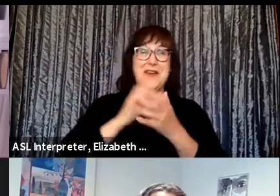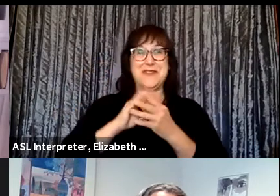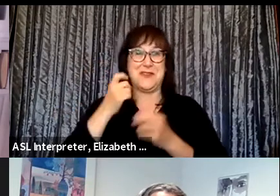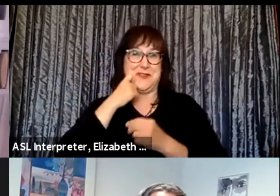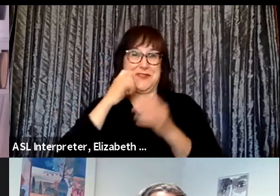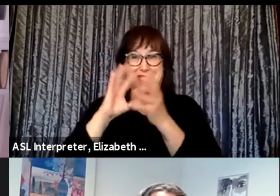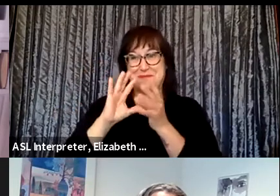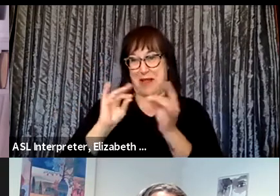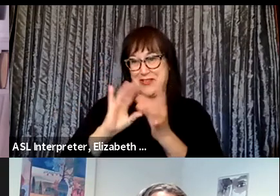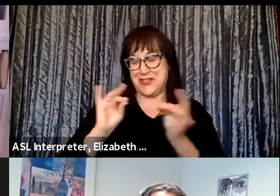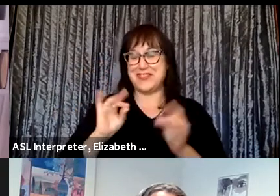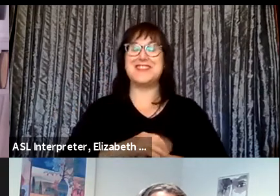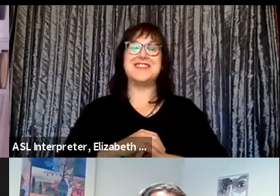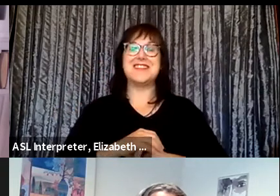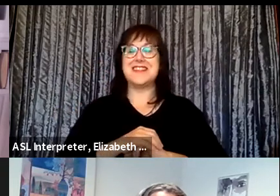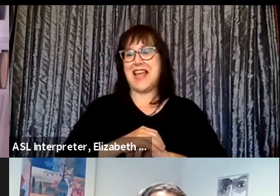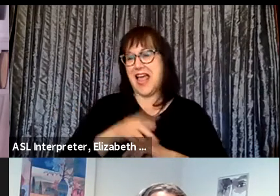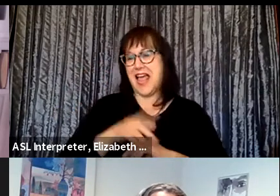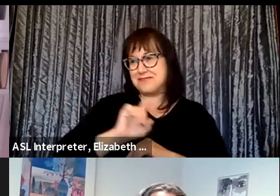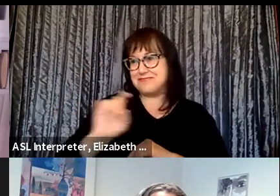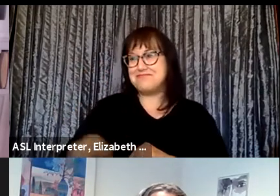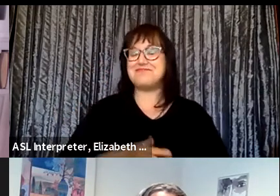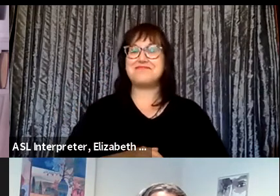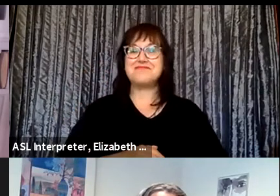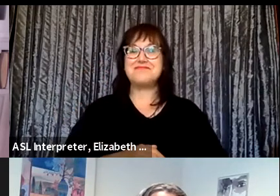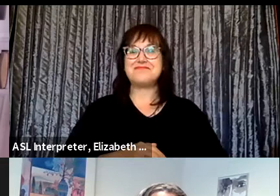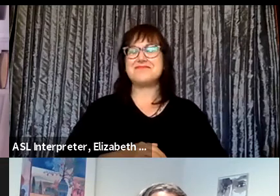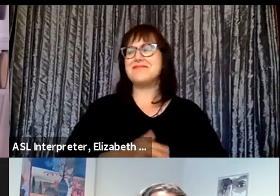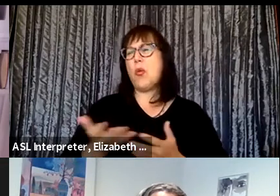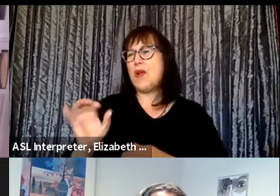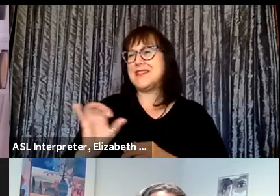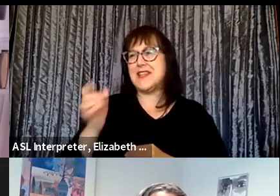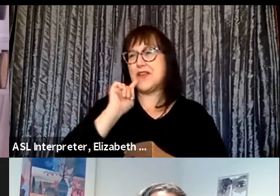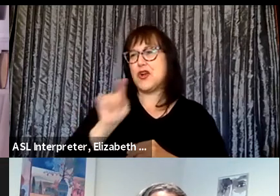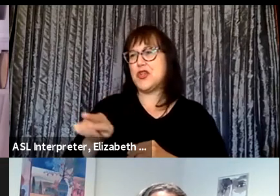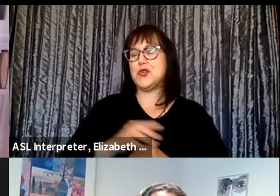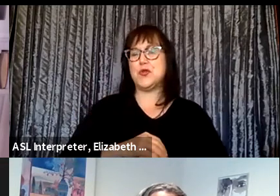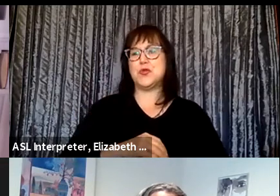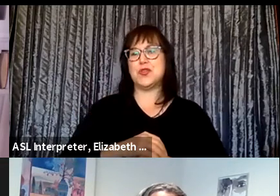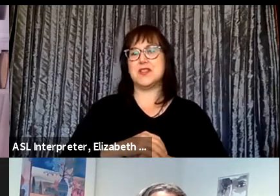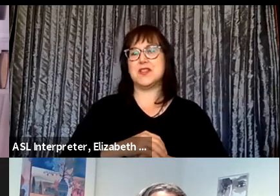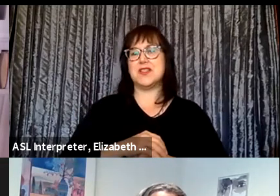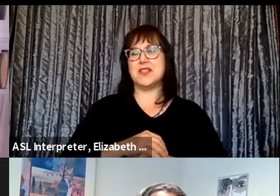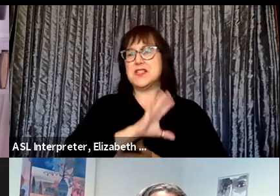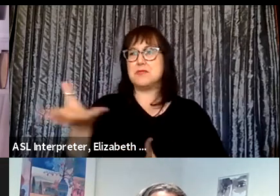And I wanted to ask you, you know, what was it like for you to be part of this film,